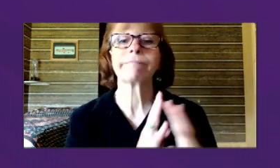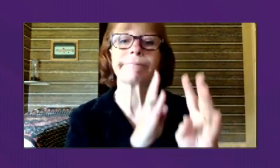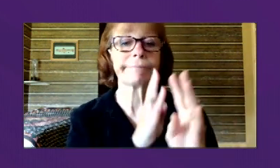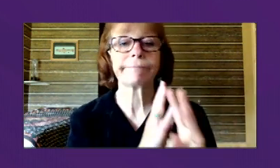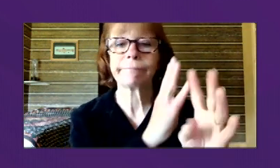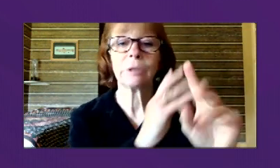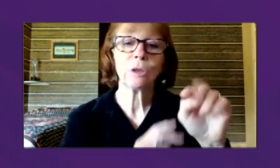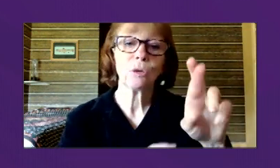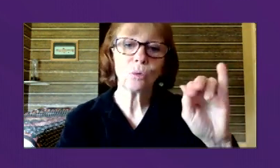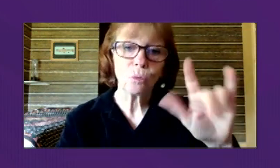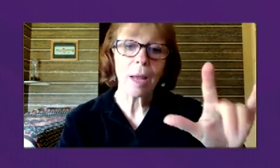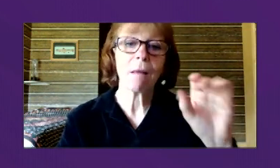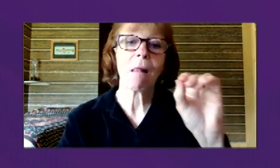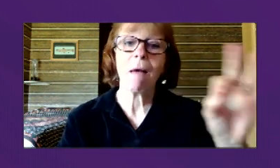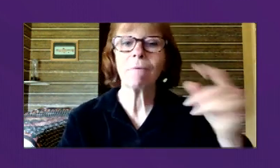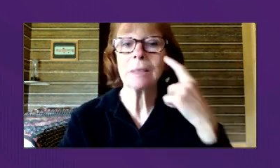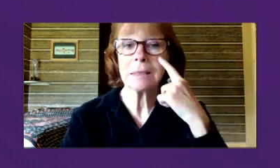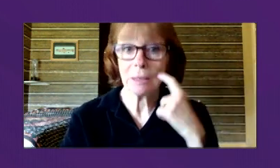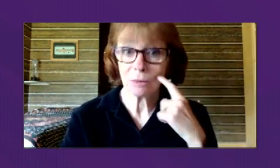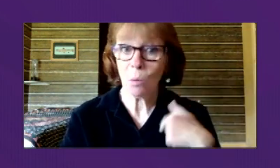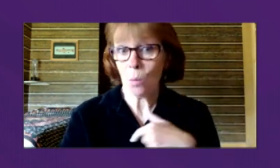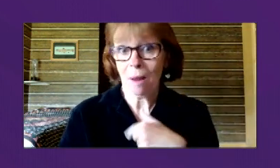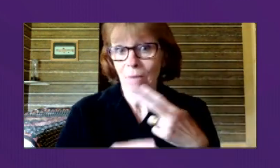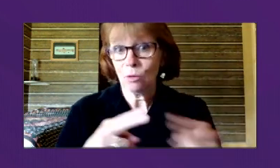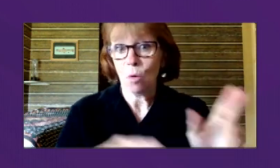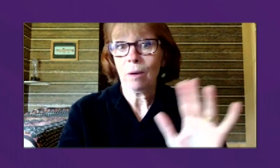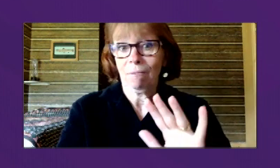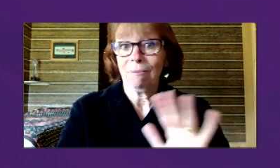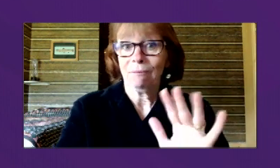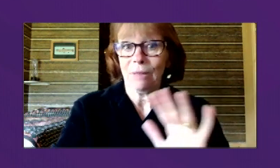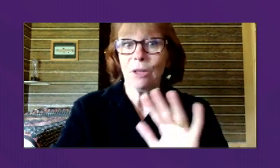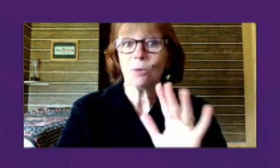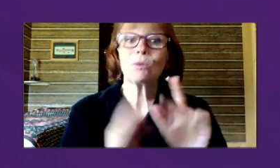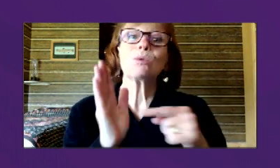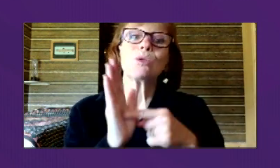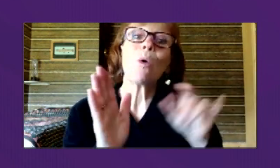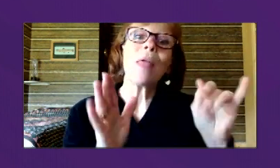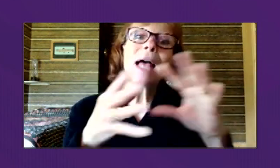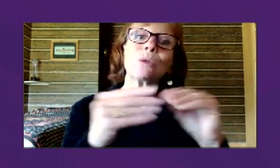was created to share a simplified version of this story and features Cherokee citizens today